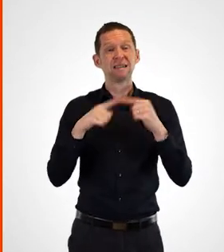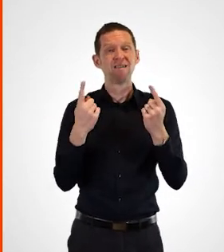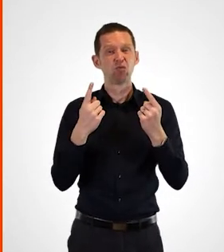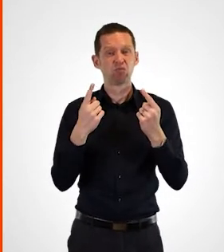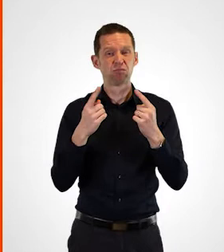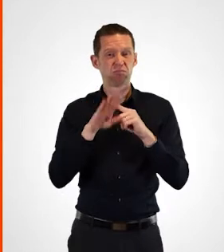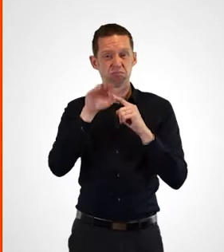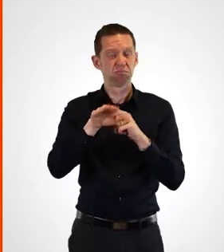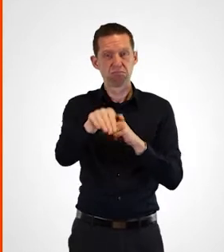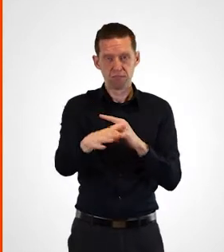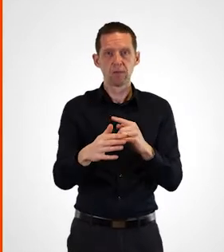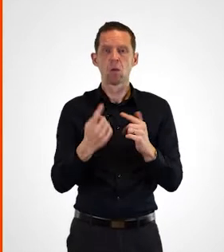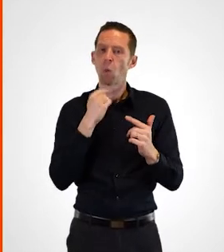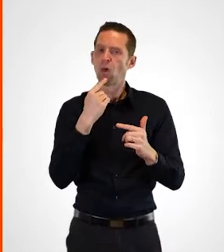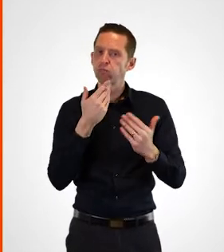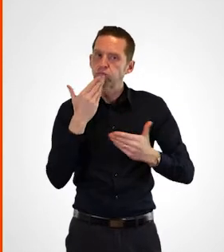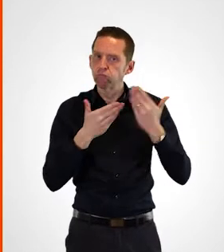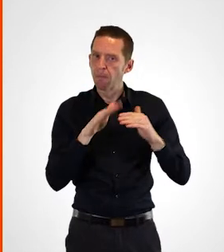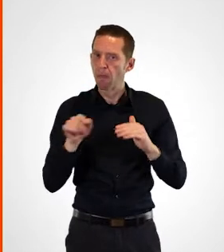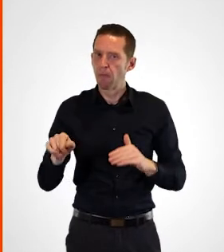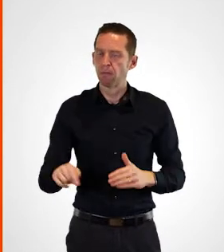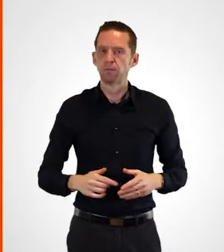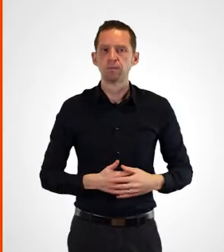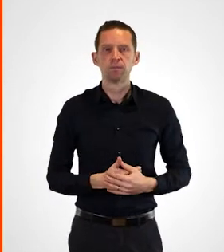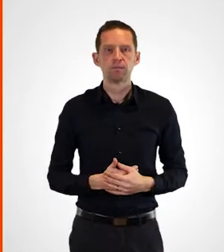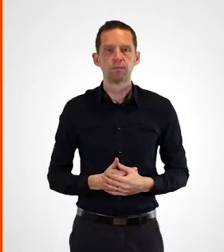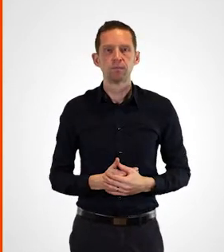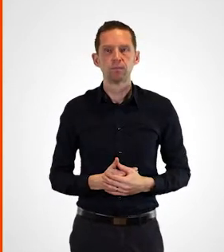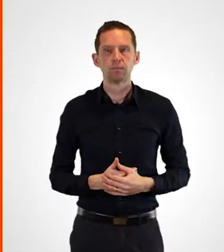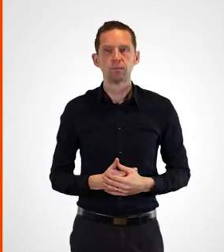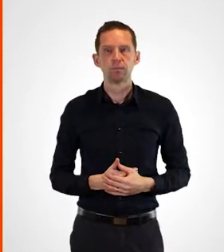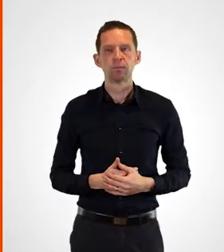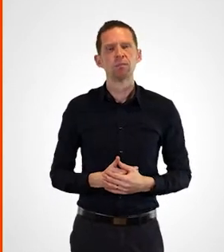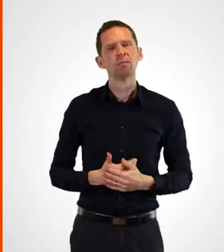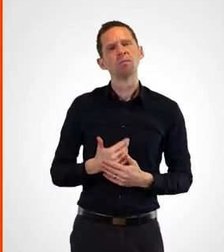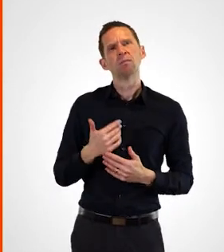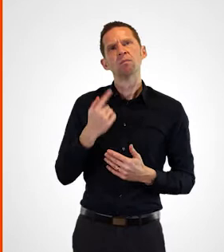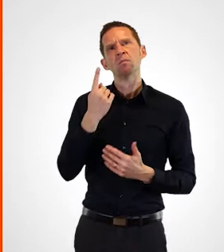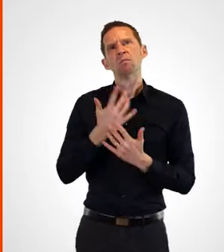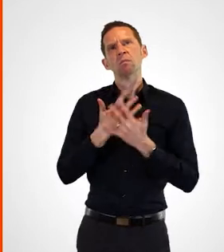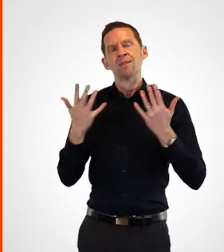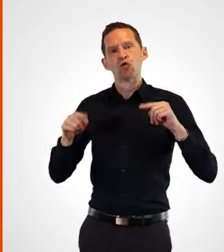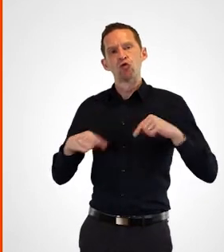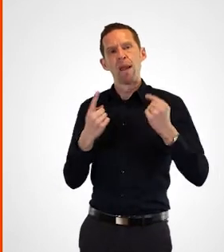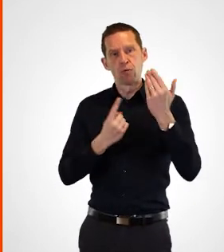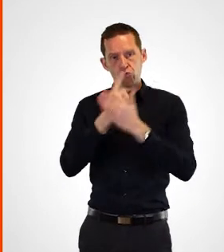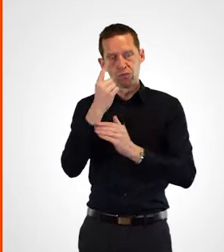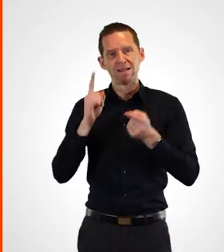at different time periods, and we'll be talking about that. And I think one of the challenges or one of the things that comes up sometimes